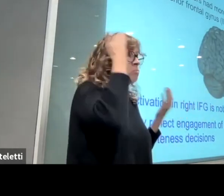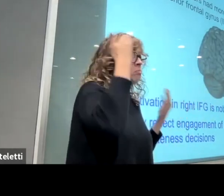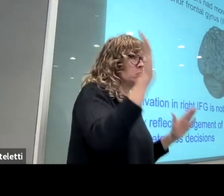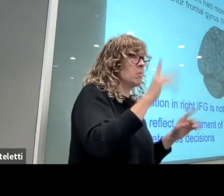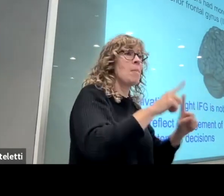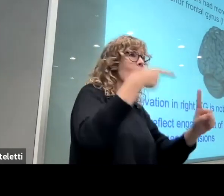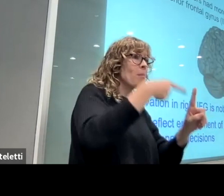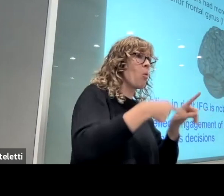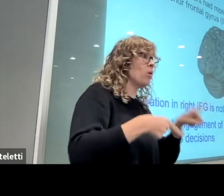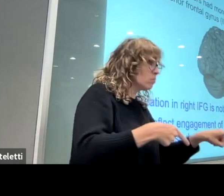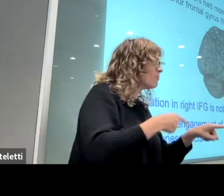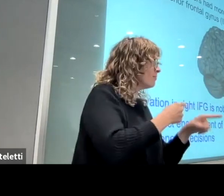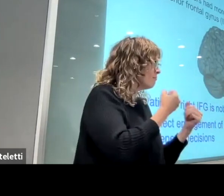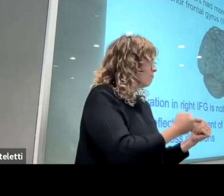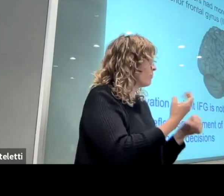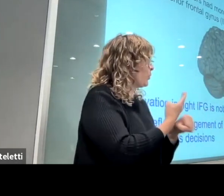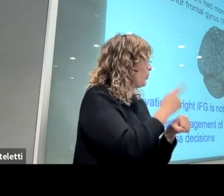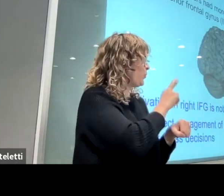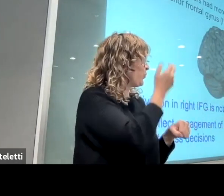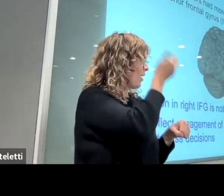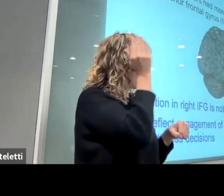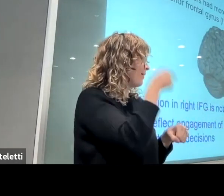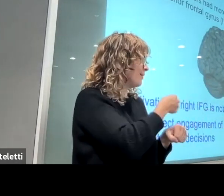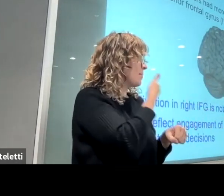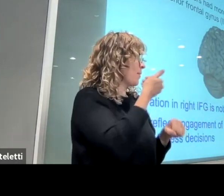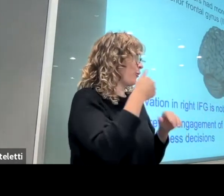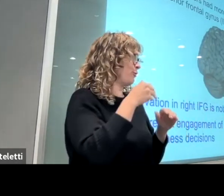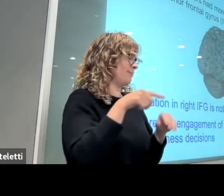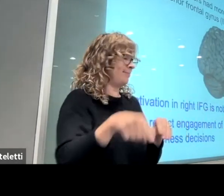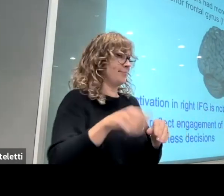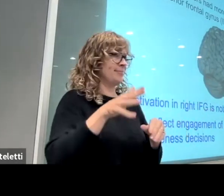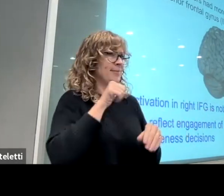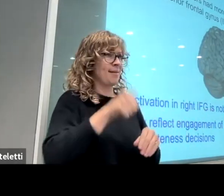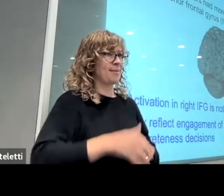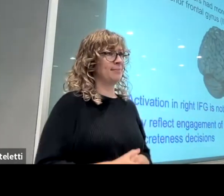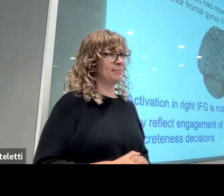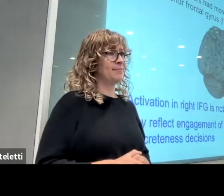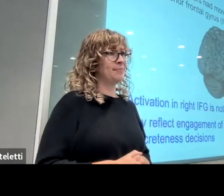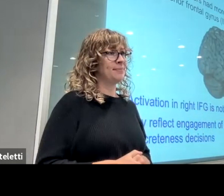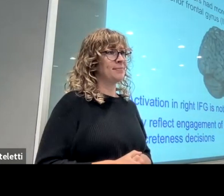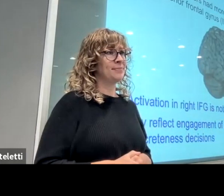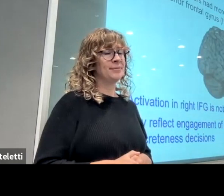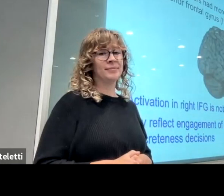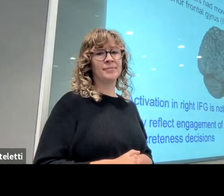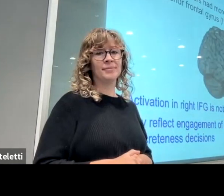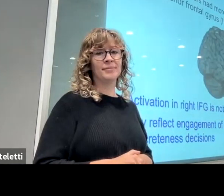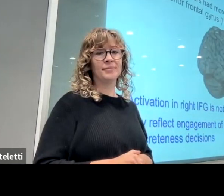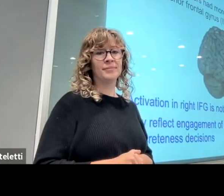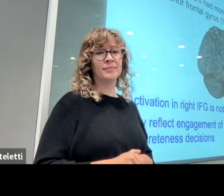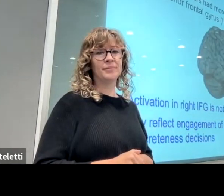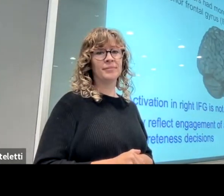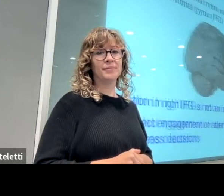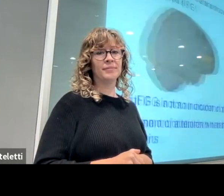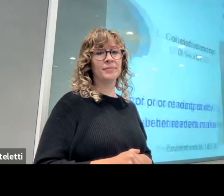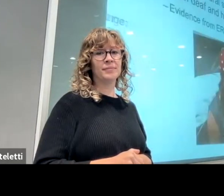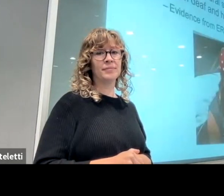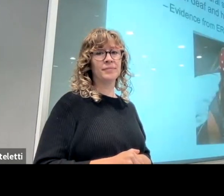to some evidence from Erps again. Now we're looking at the electrical signals and looking at the responses rather than um